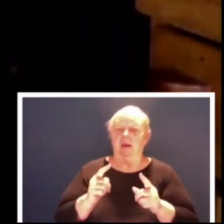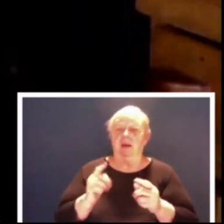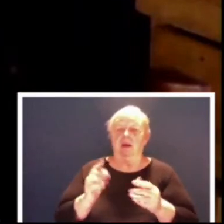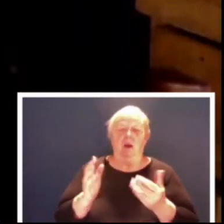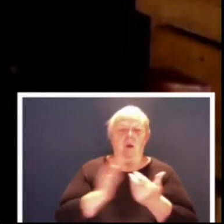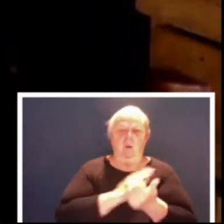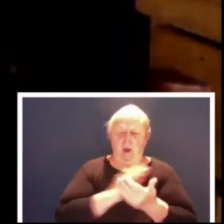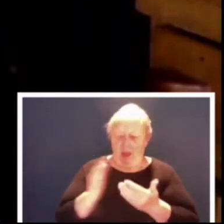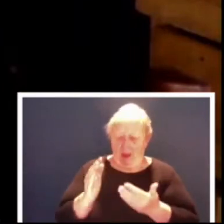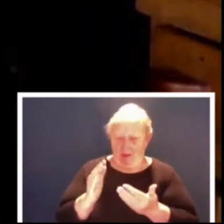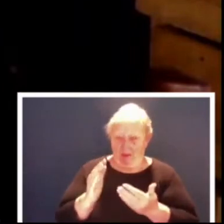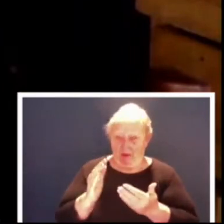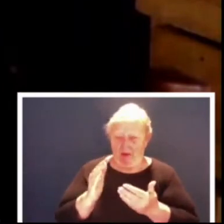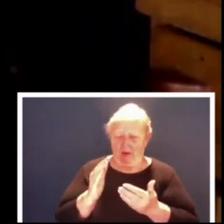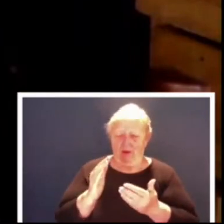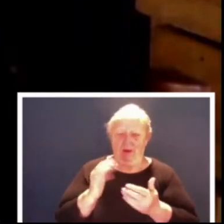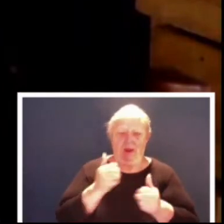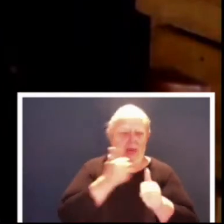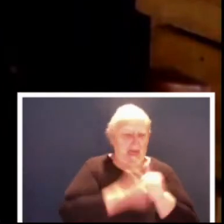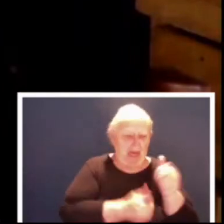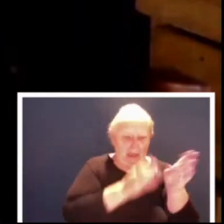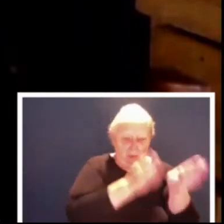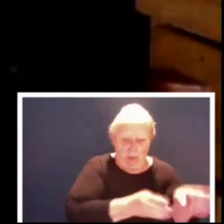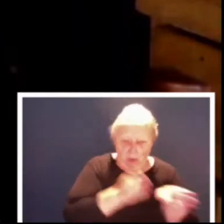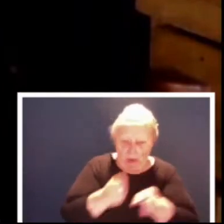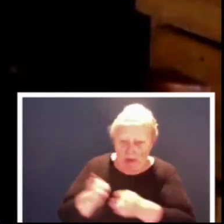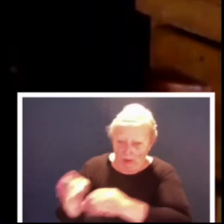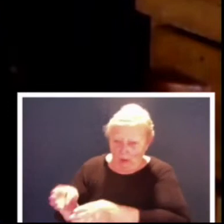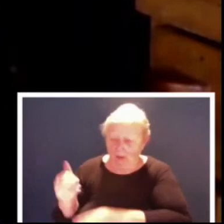So for you, personally, if you can at least